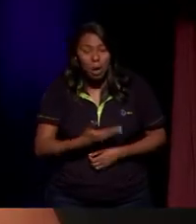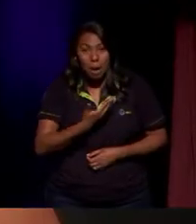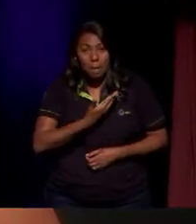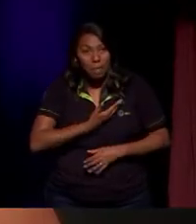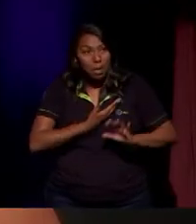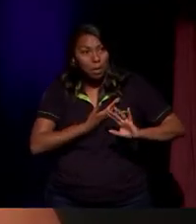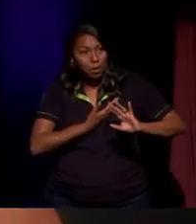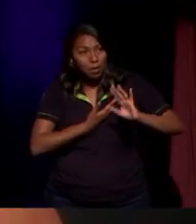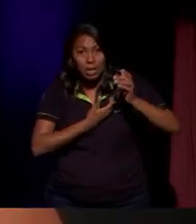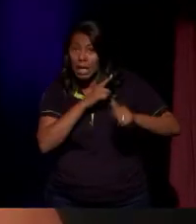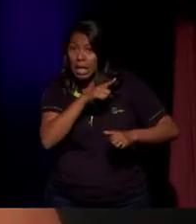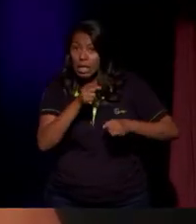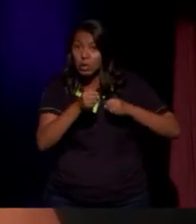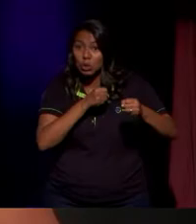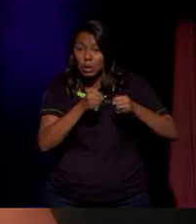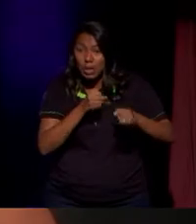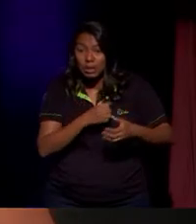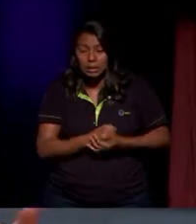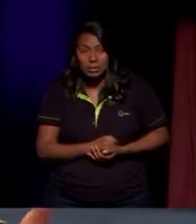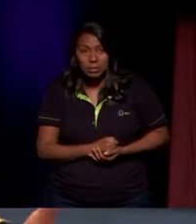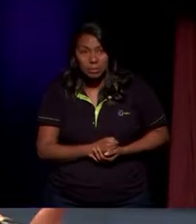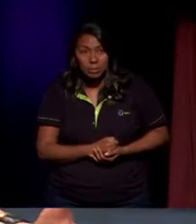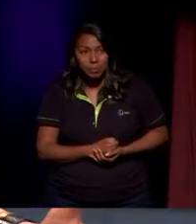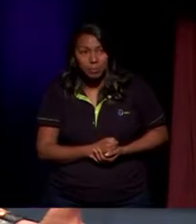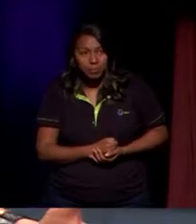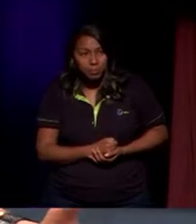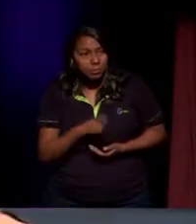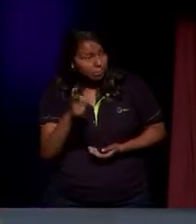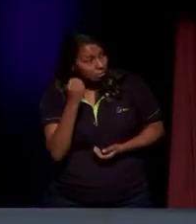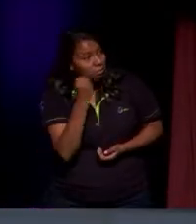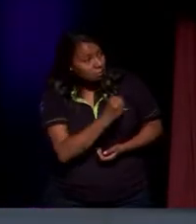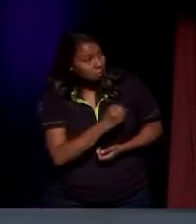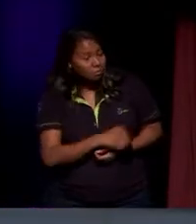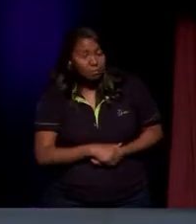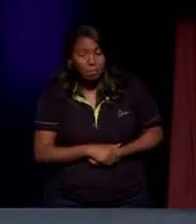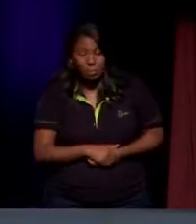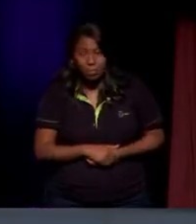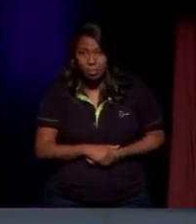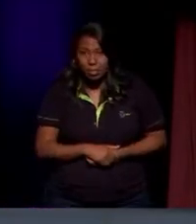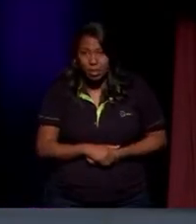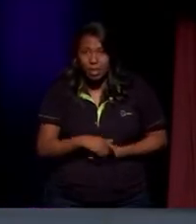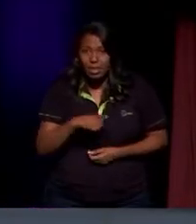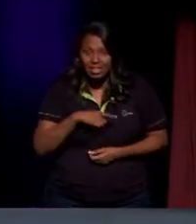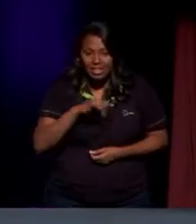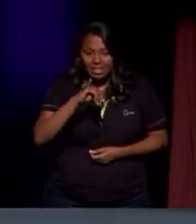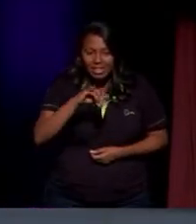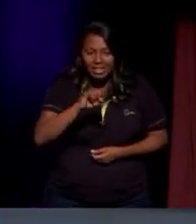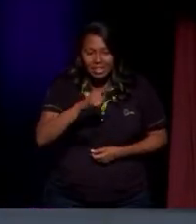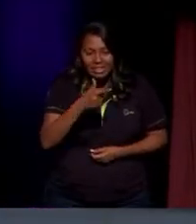a journalist who spoke of tropicalized Islam because it mixed, even Islam mixed